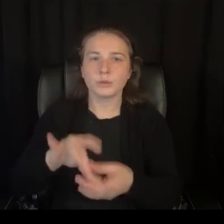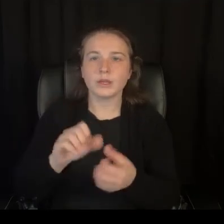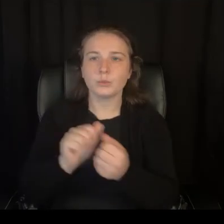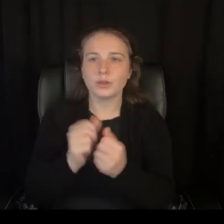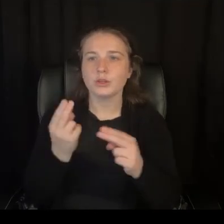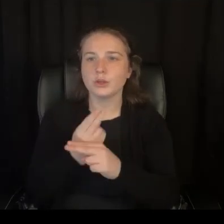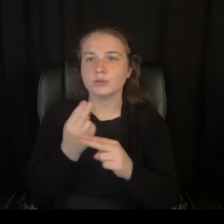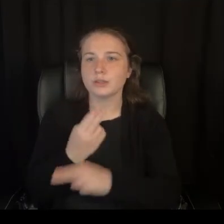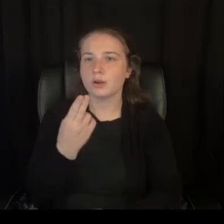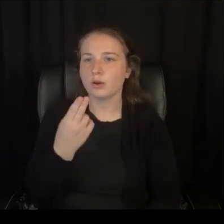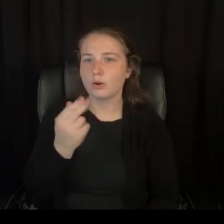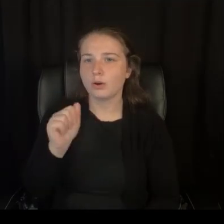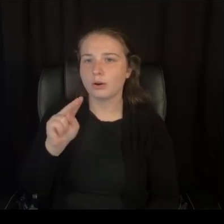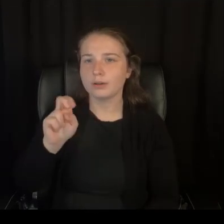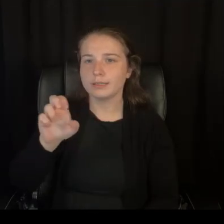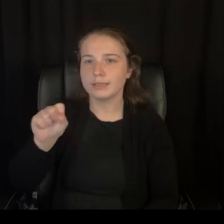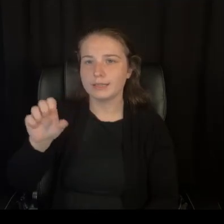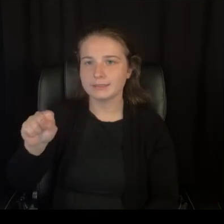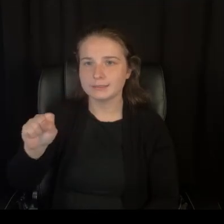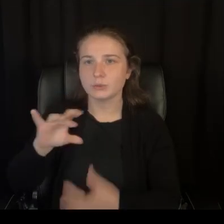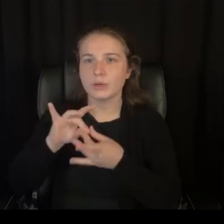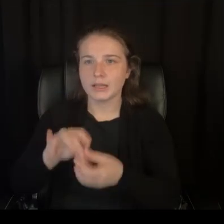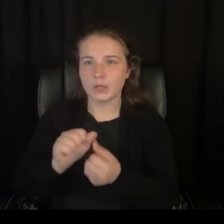safety harness due to behavior concerns.